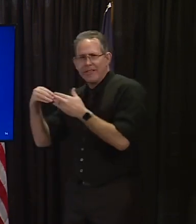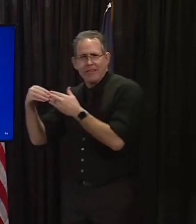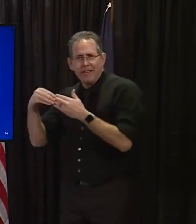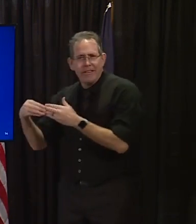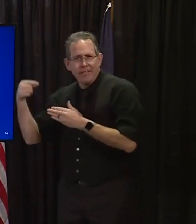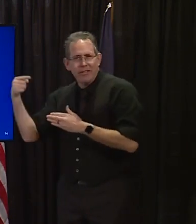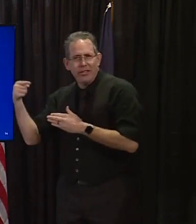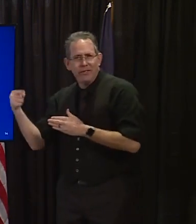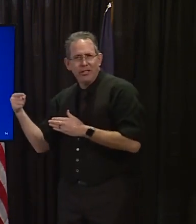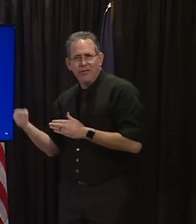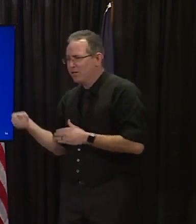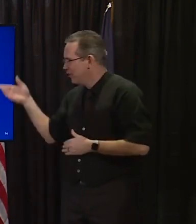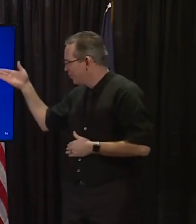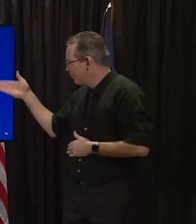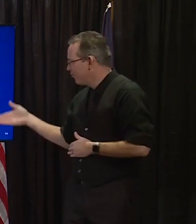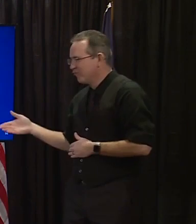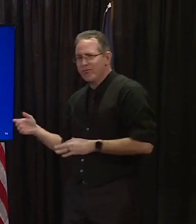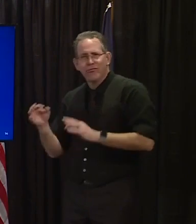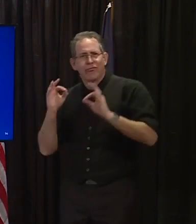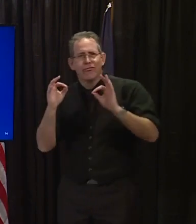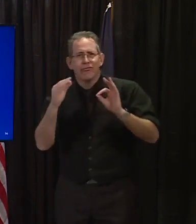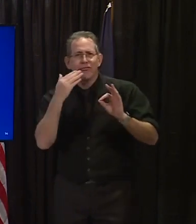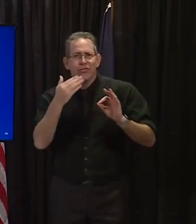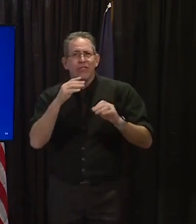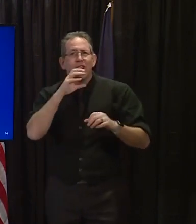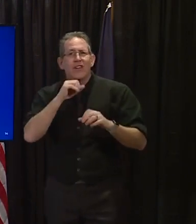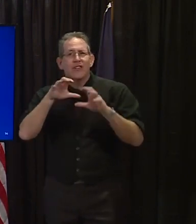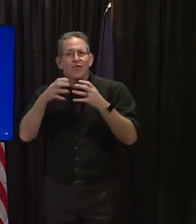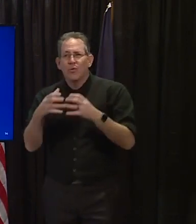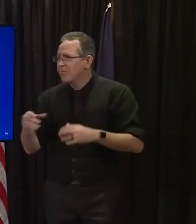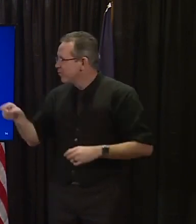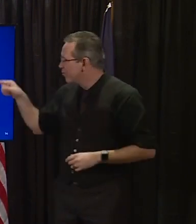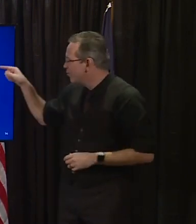2,200,000 vermonters who are eligible for a booster shot, who have not yet